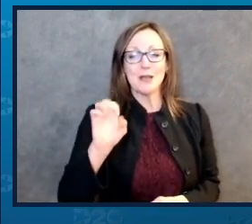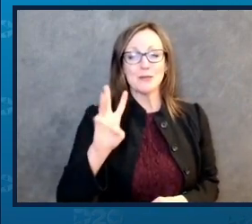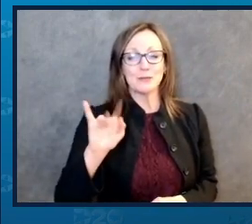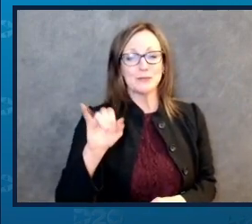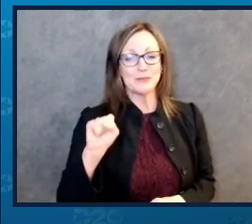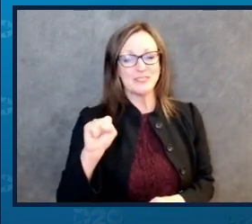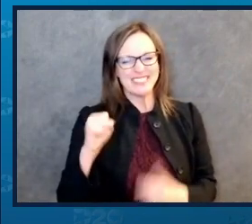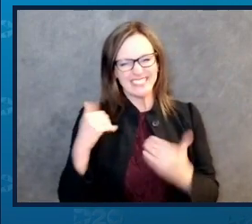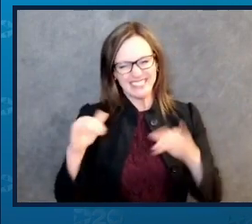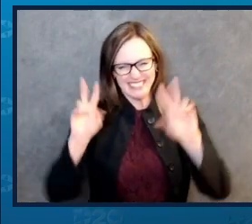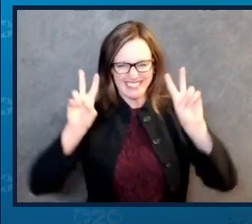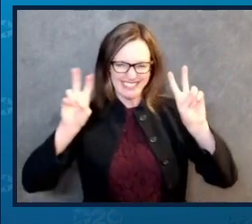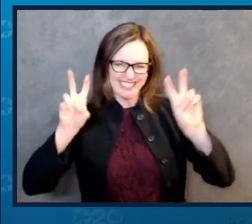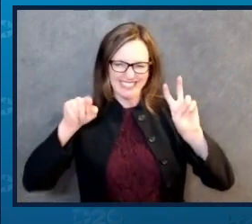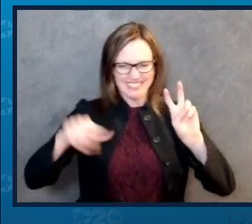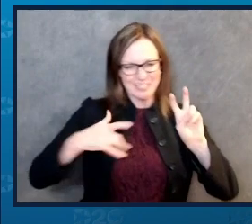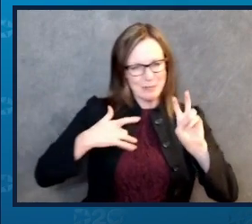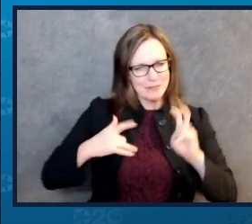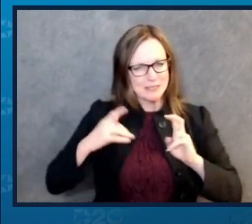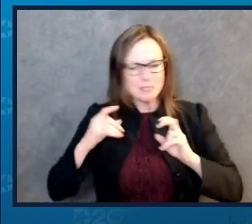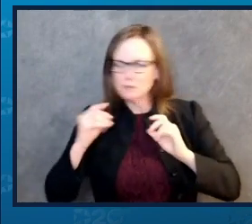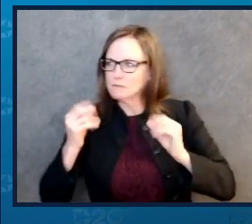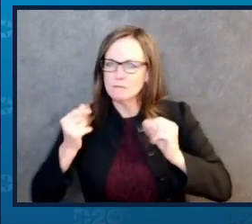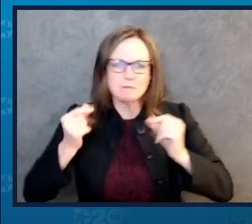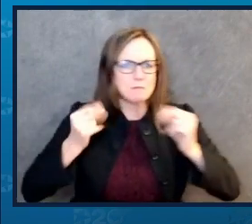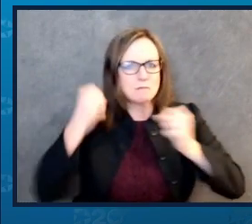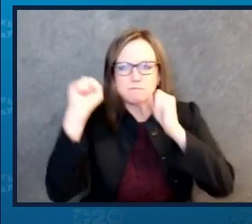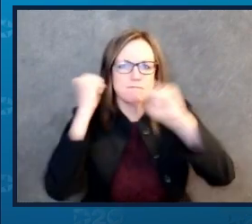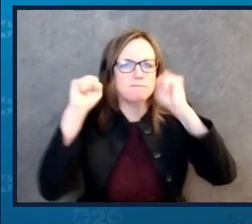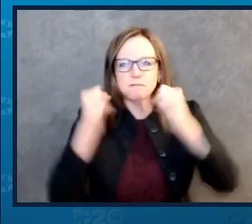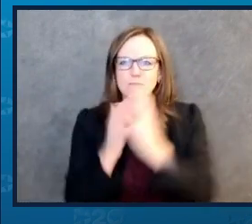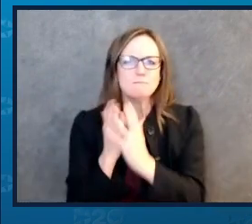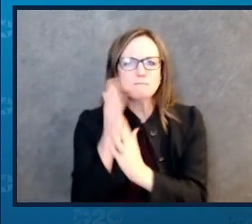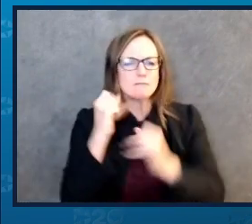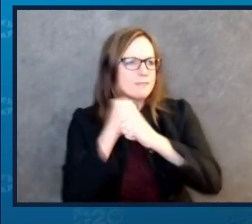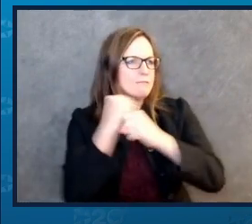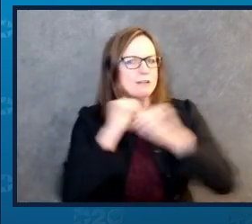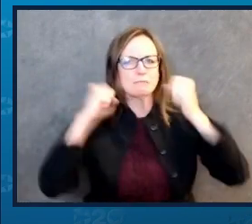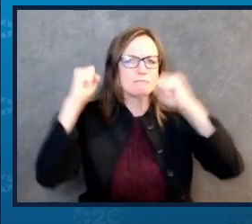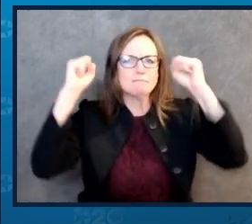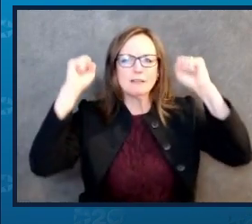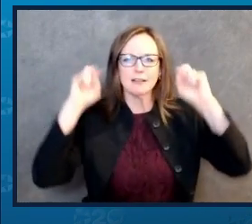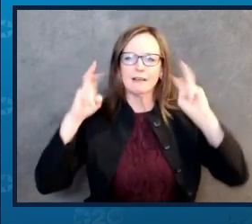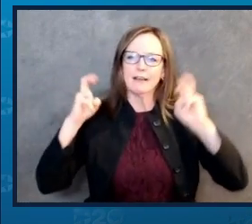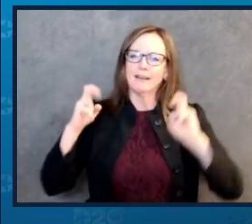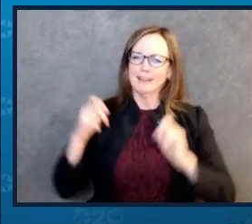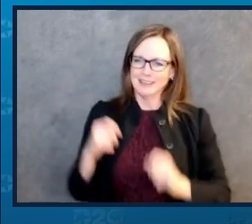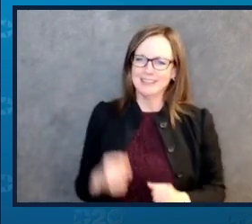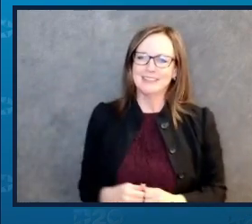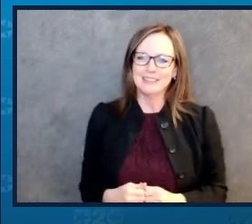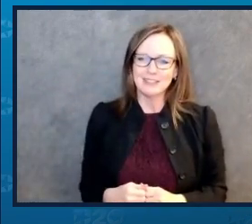LOIN THEIR OWN. LIKE SO MANY MOTHERS, SHE WARNING THE CLOCK TO MAKE I IT WORK.